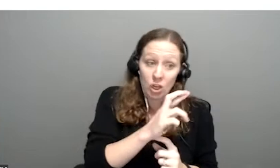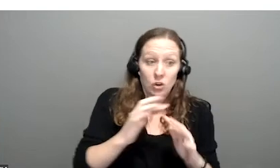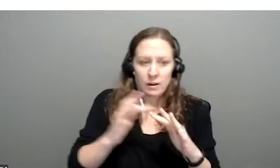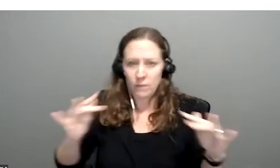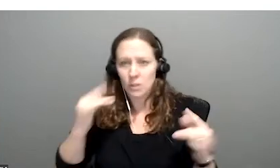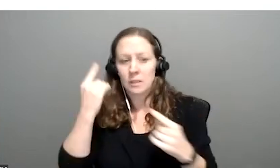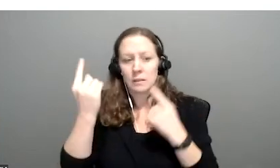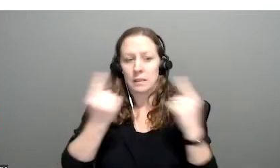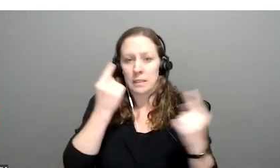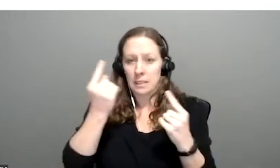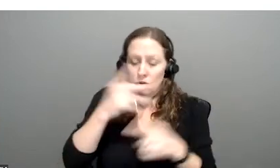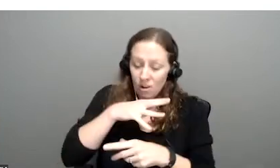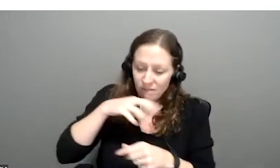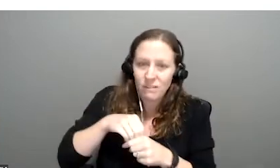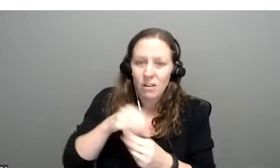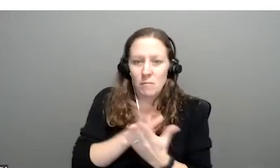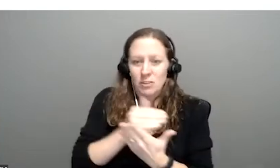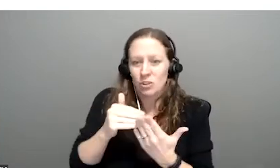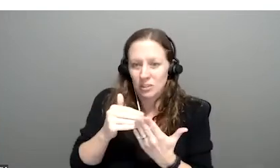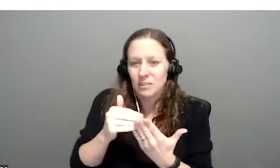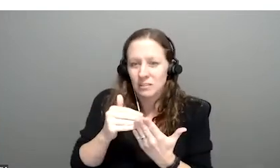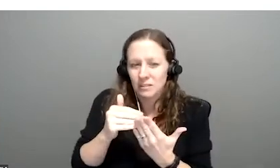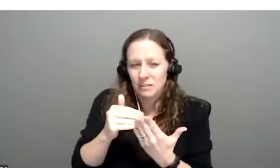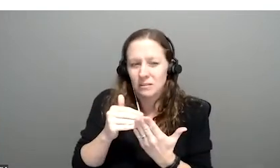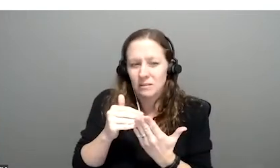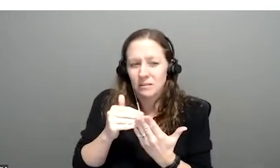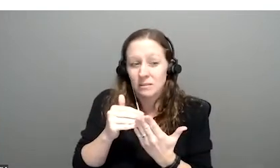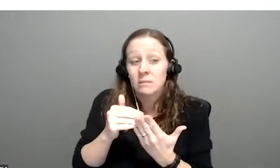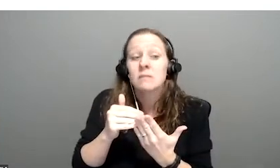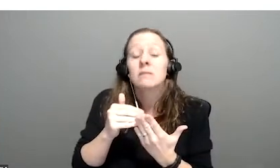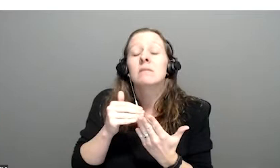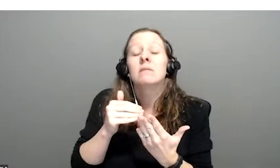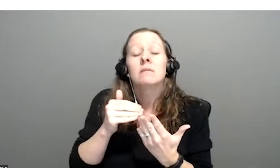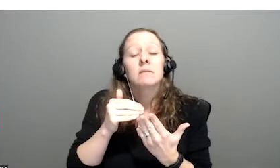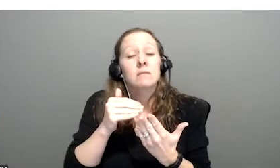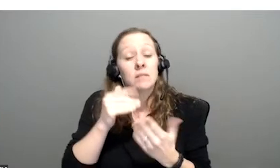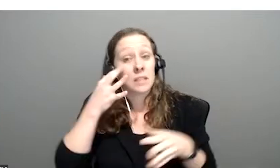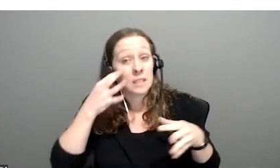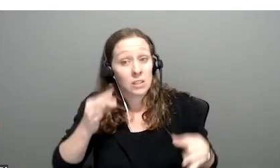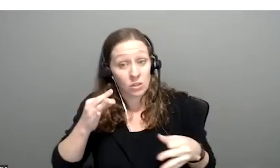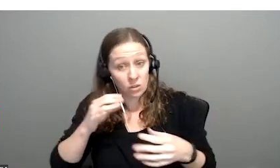and resource allocation decisions. Also, that the gender and diversity impacts of these policies